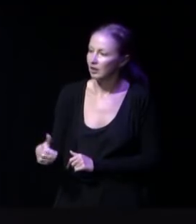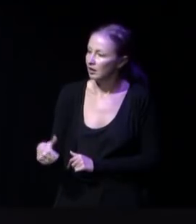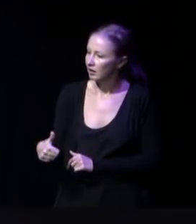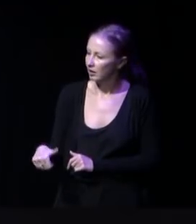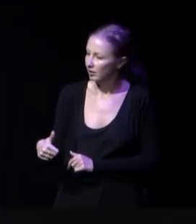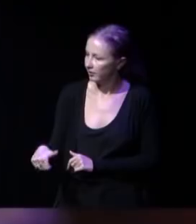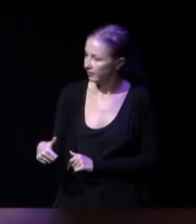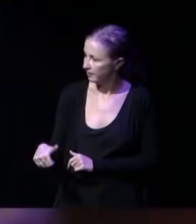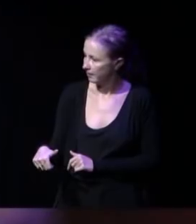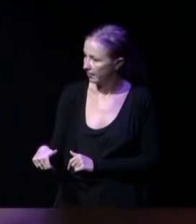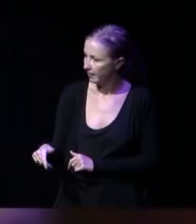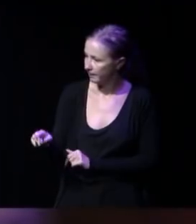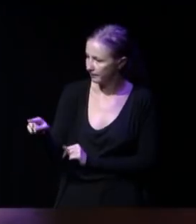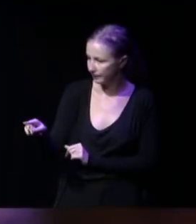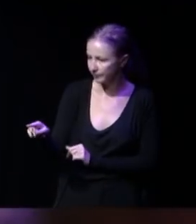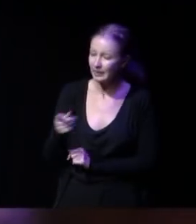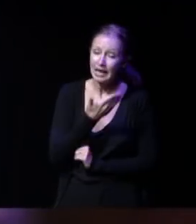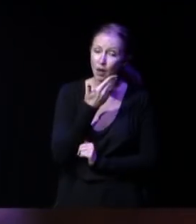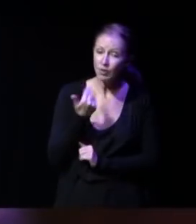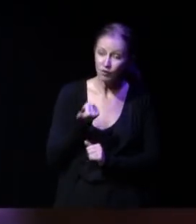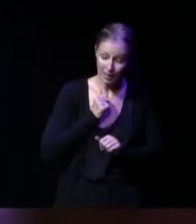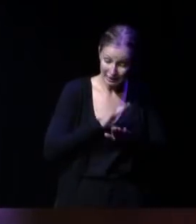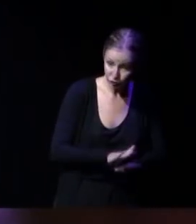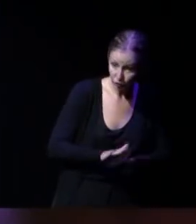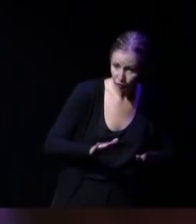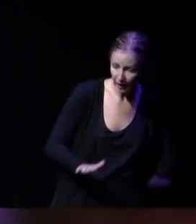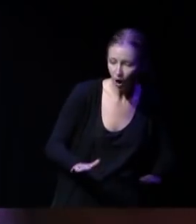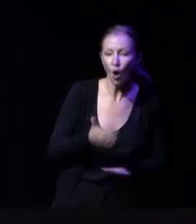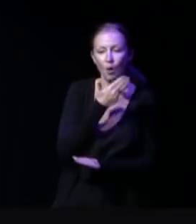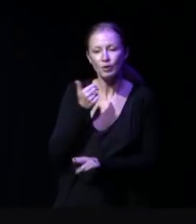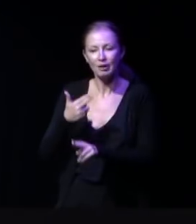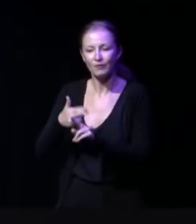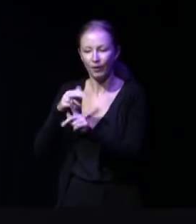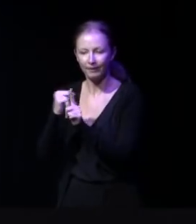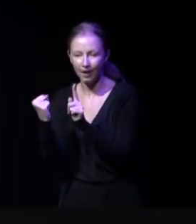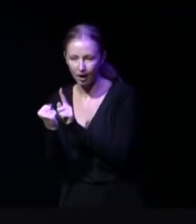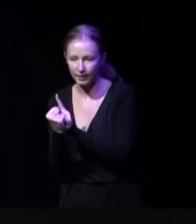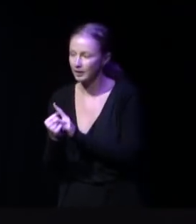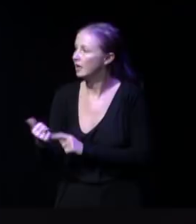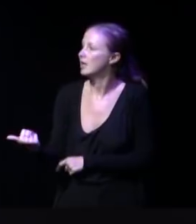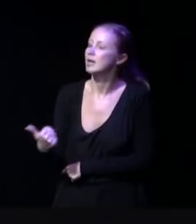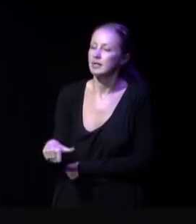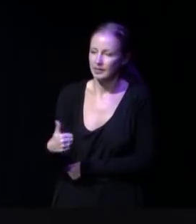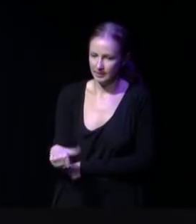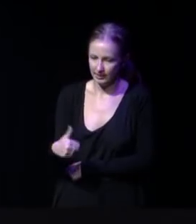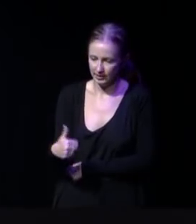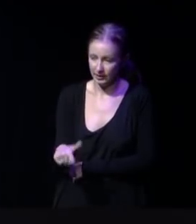, children or environment. Uh-huh, uh-huh. So if you don't feel beautiful though,